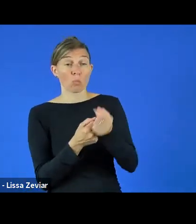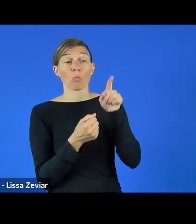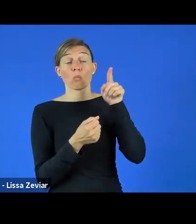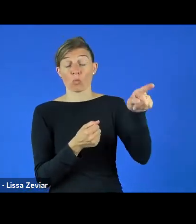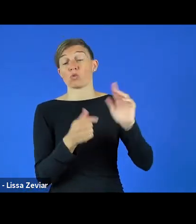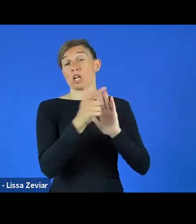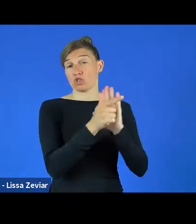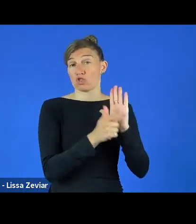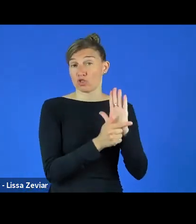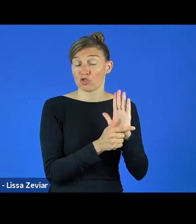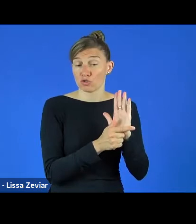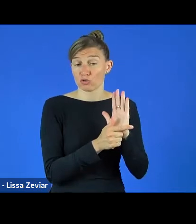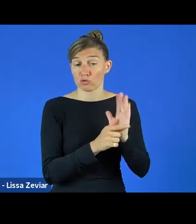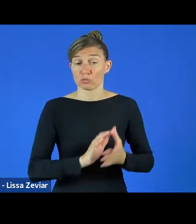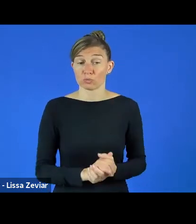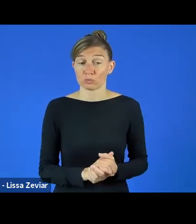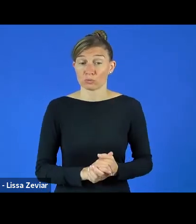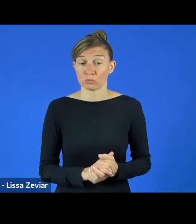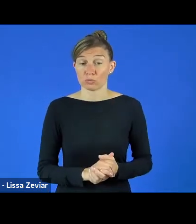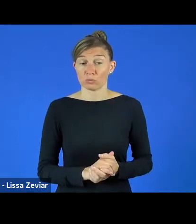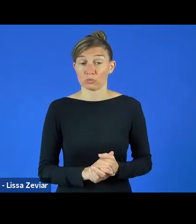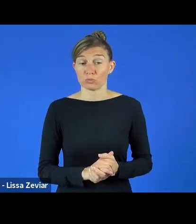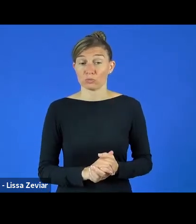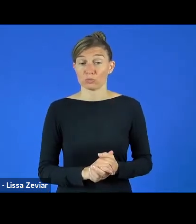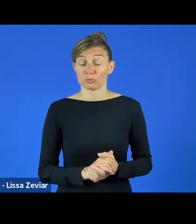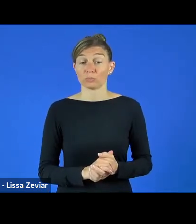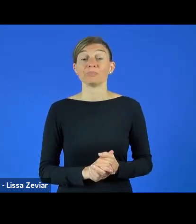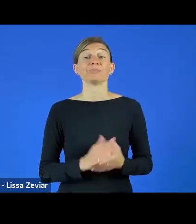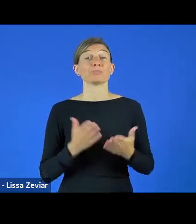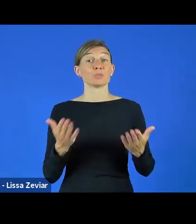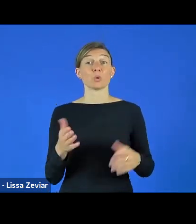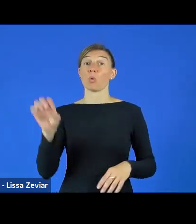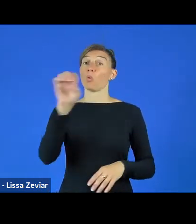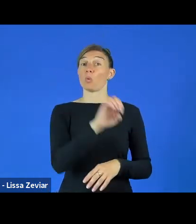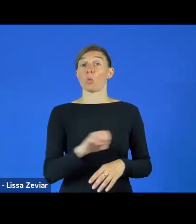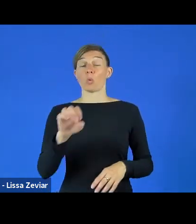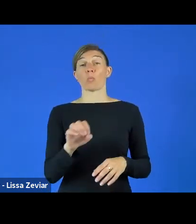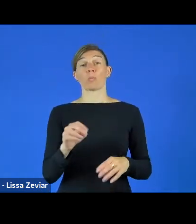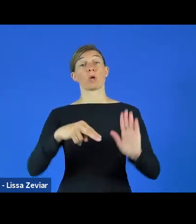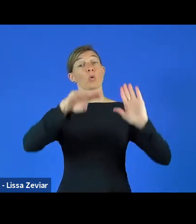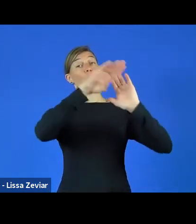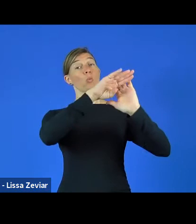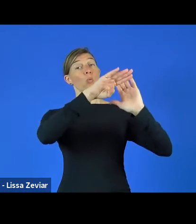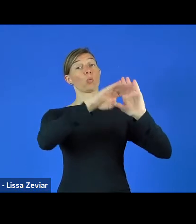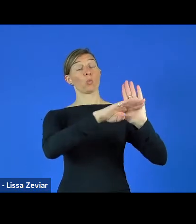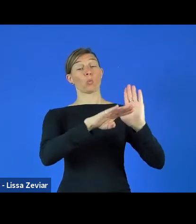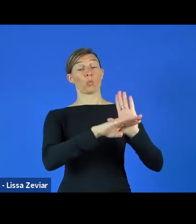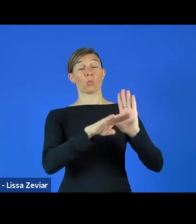These mandated requested European norms or standass, these are called harmonized standards